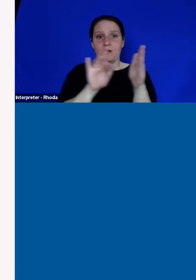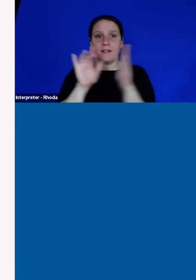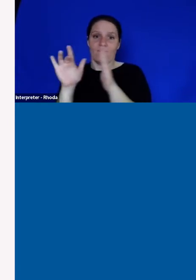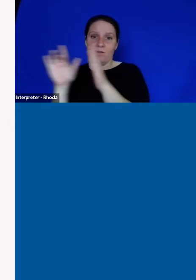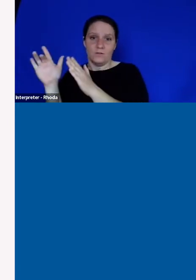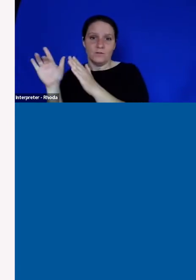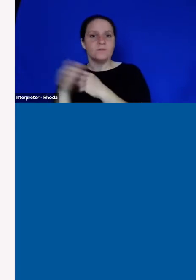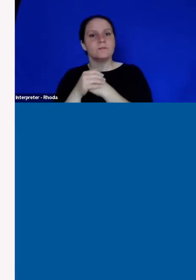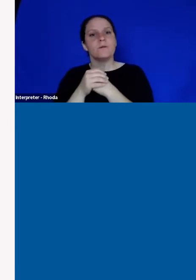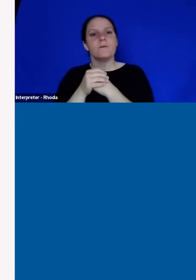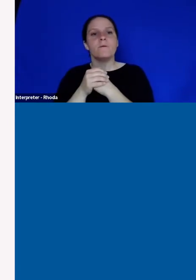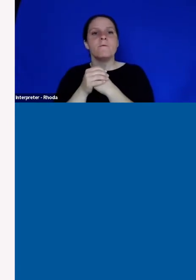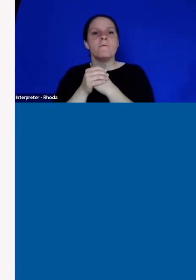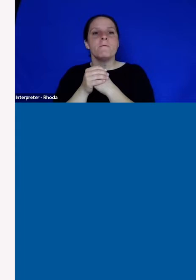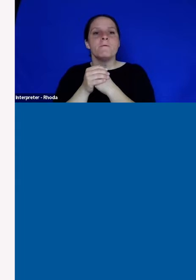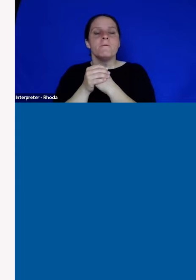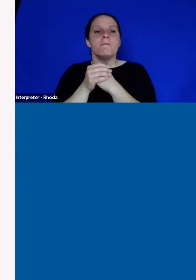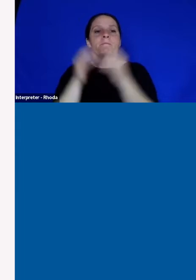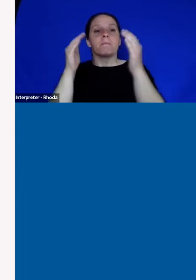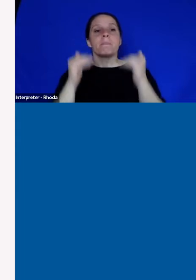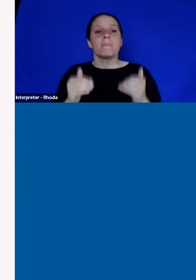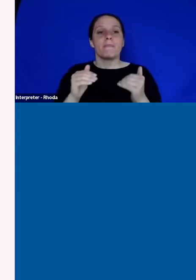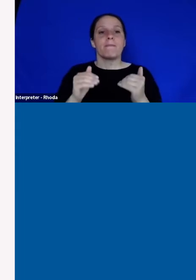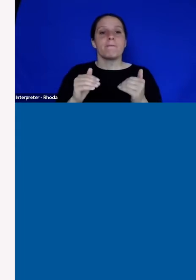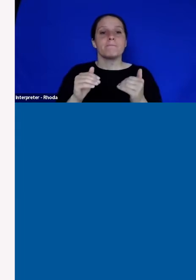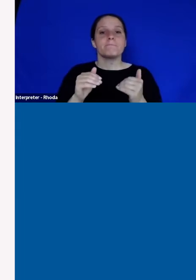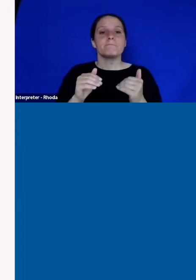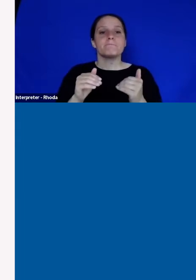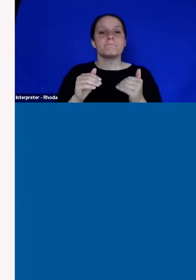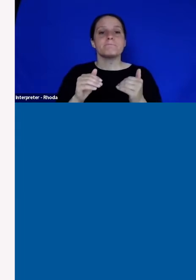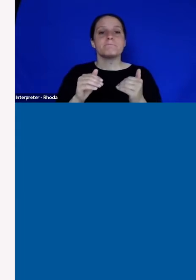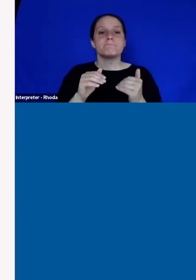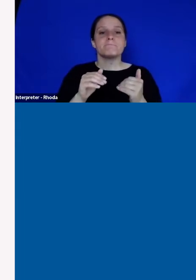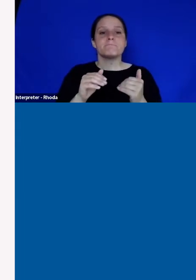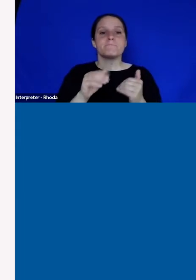Slide 15, authentic and representative graphics. To the left,